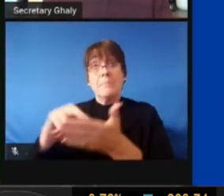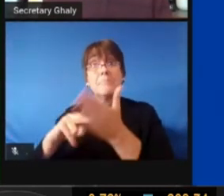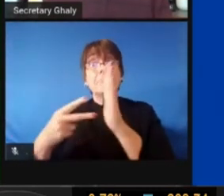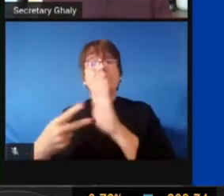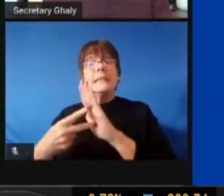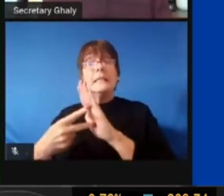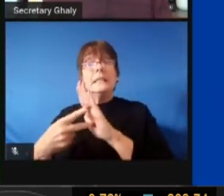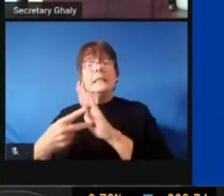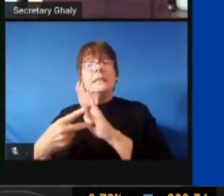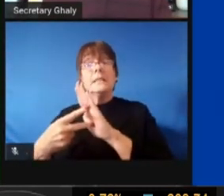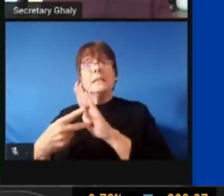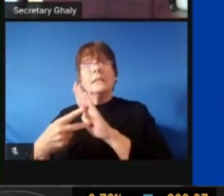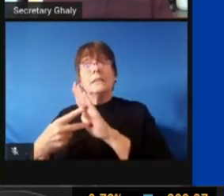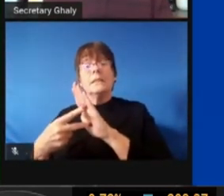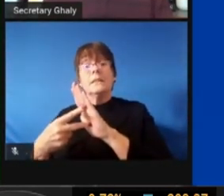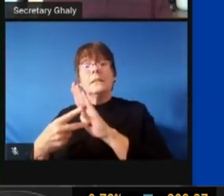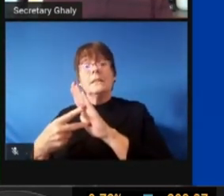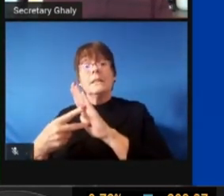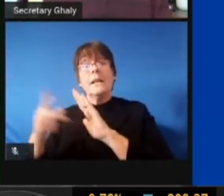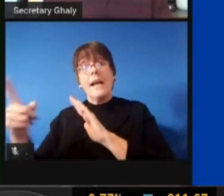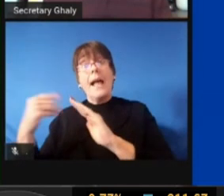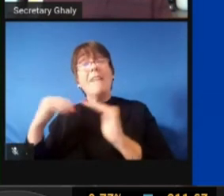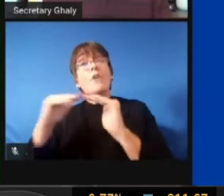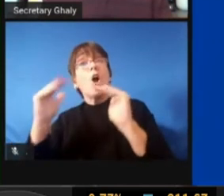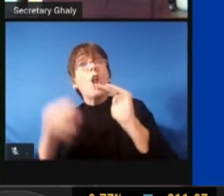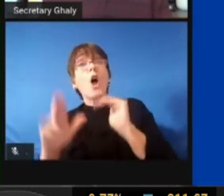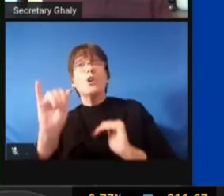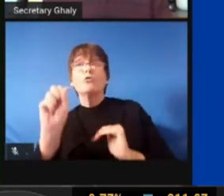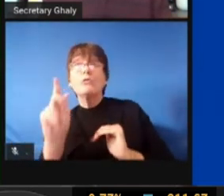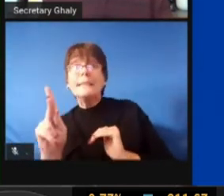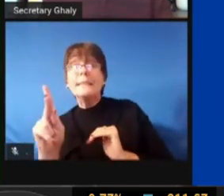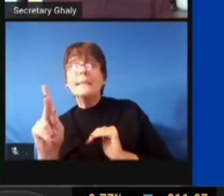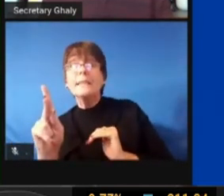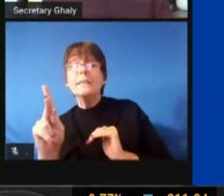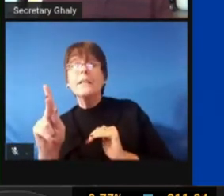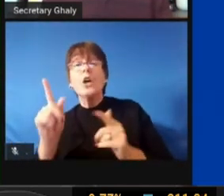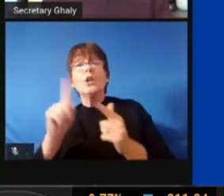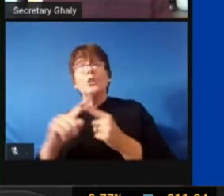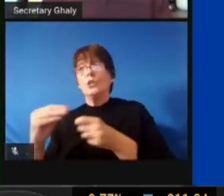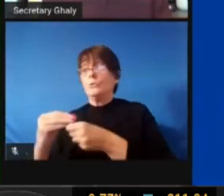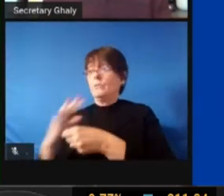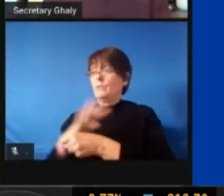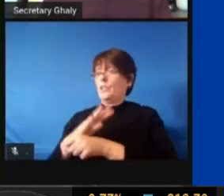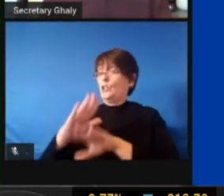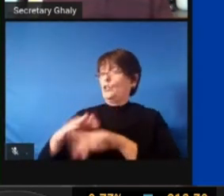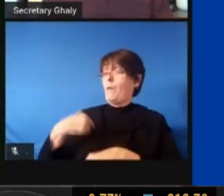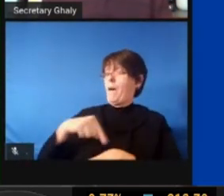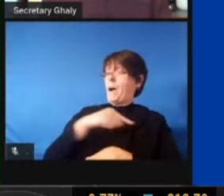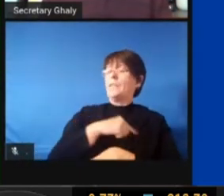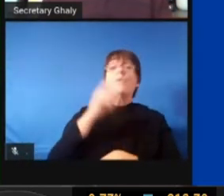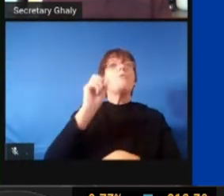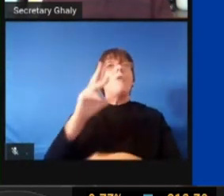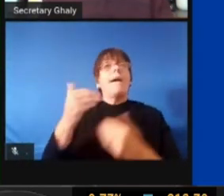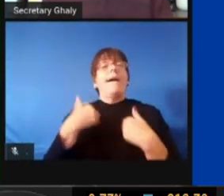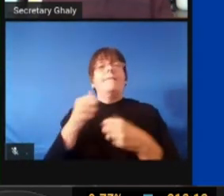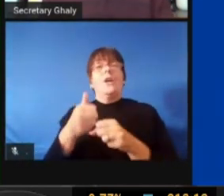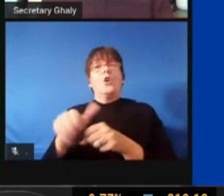FRIENDS, EVEN IF WE HAVE NOT SEEN THEM FOR AWHILE, JUST BECAUSE THEY ARE CLOSE TO US PERSONALLY DOES NOT MEAN THAT